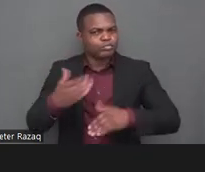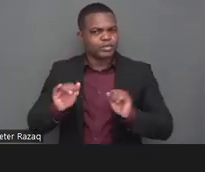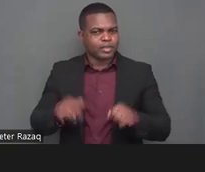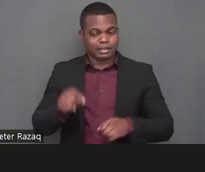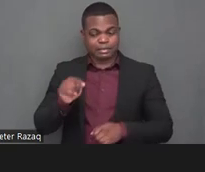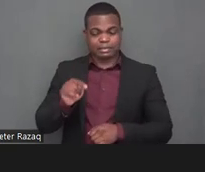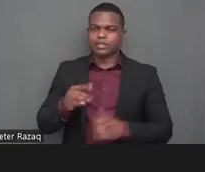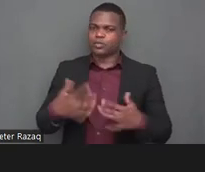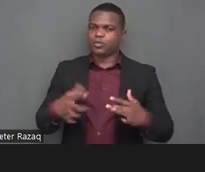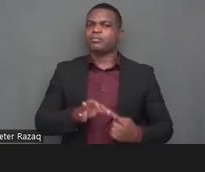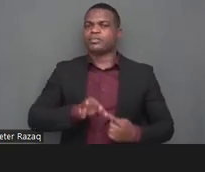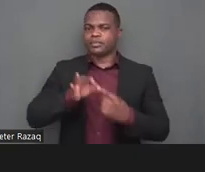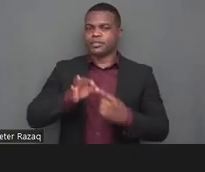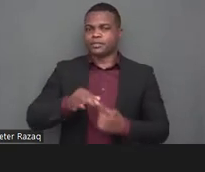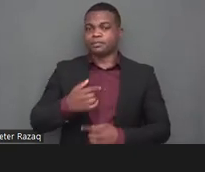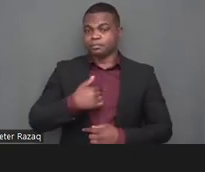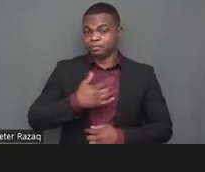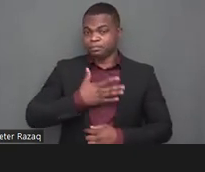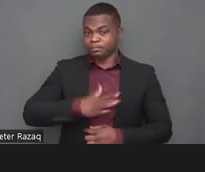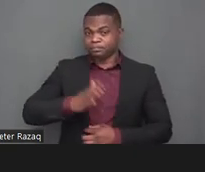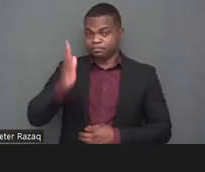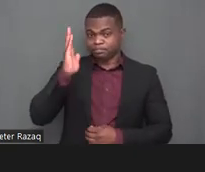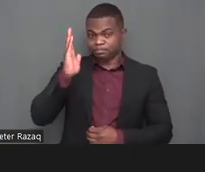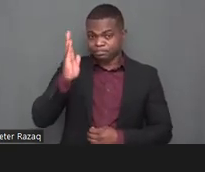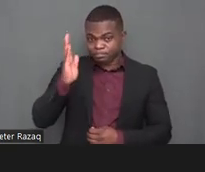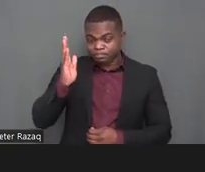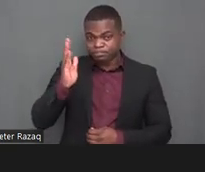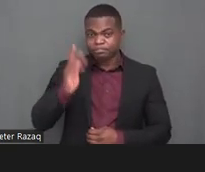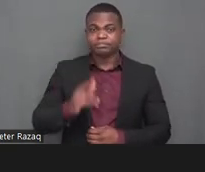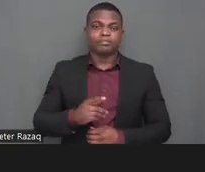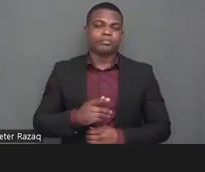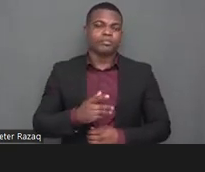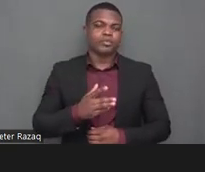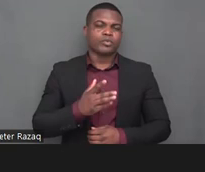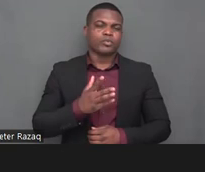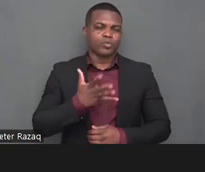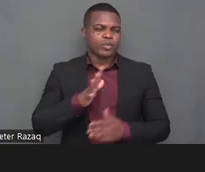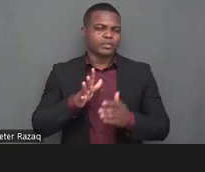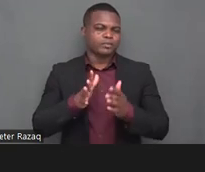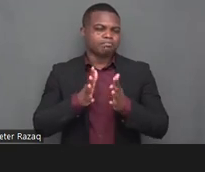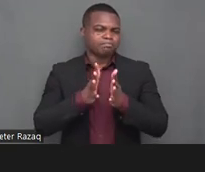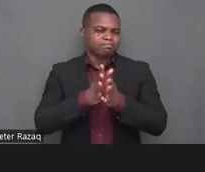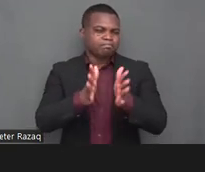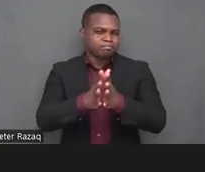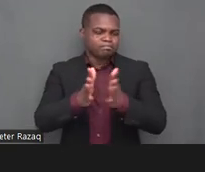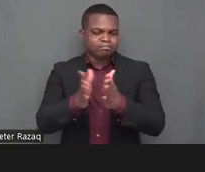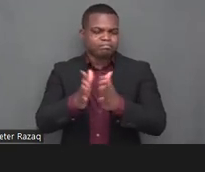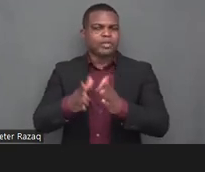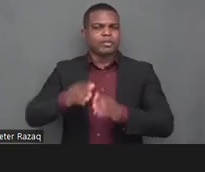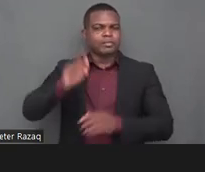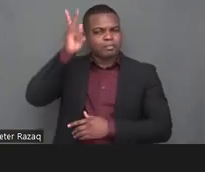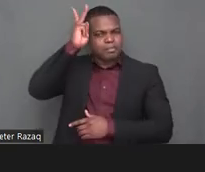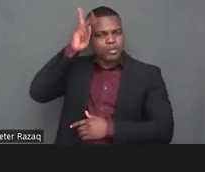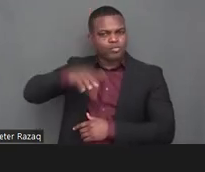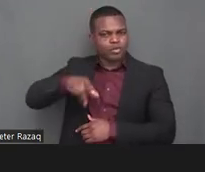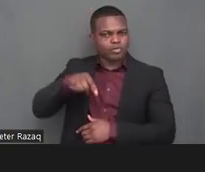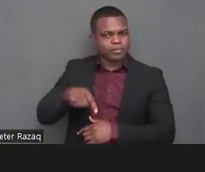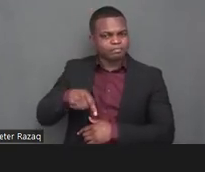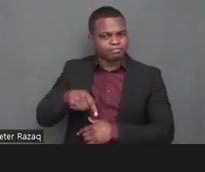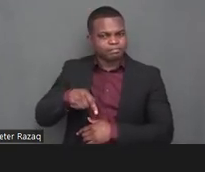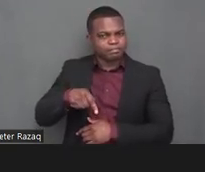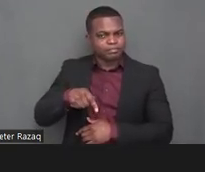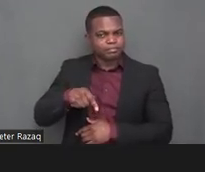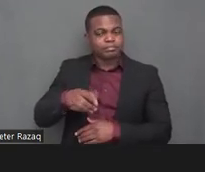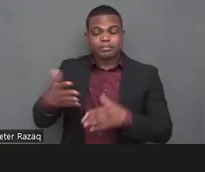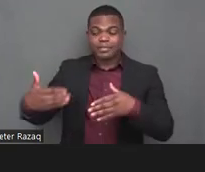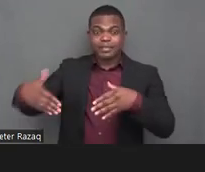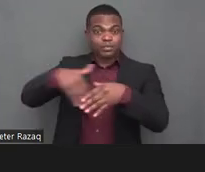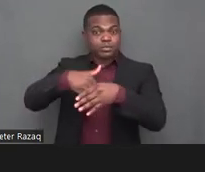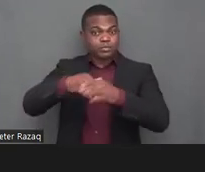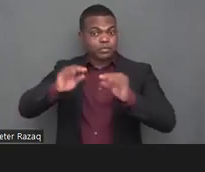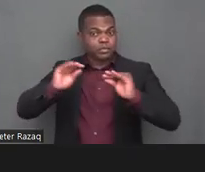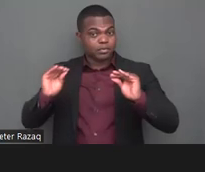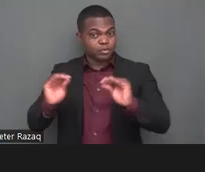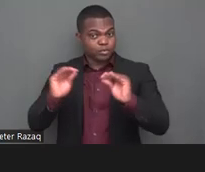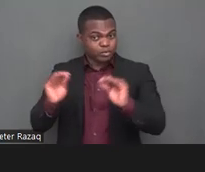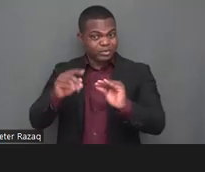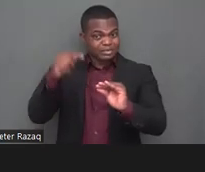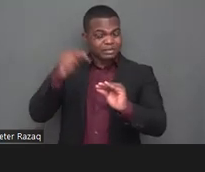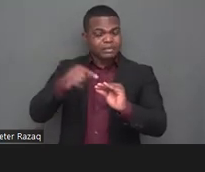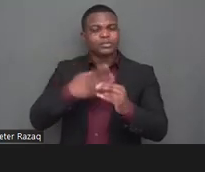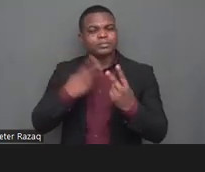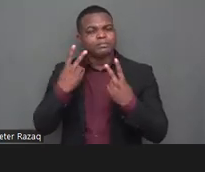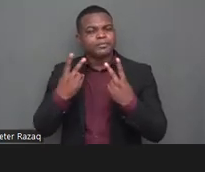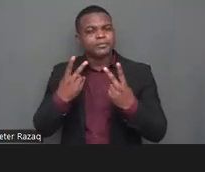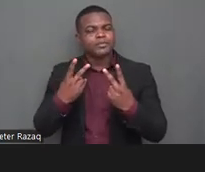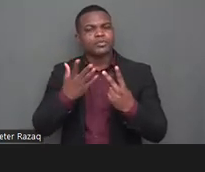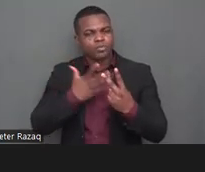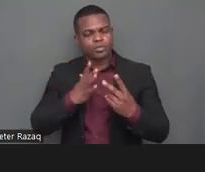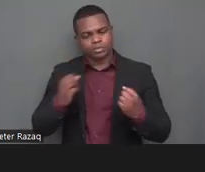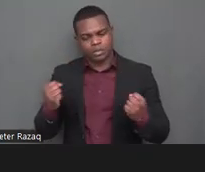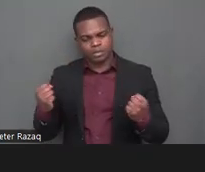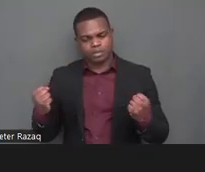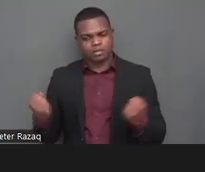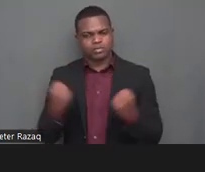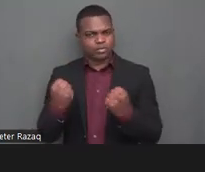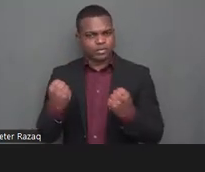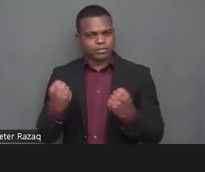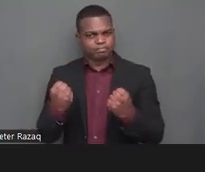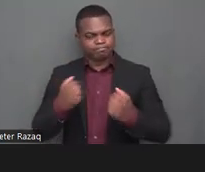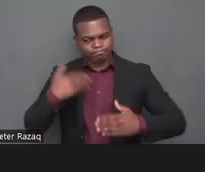in peru when it comes to inclusive education and the actions which have been taken